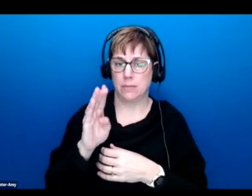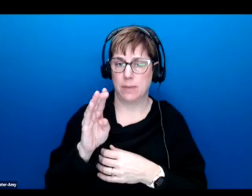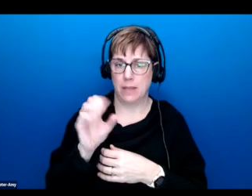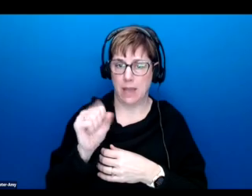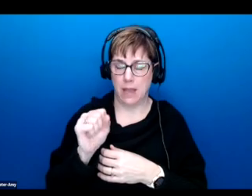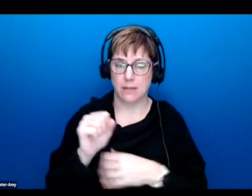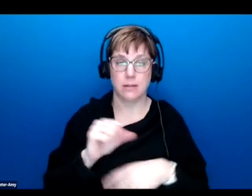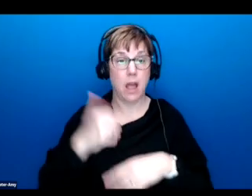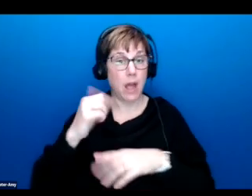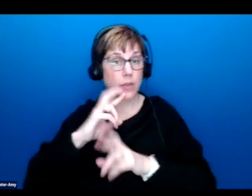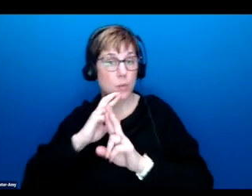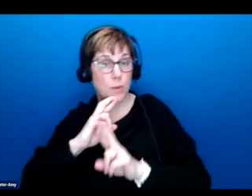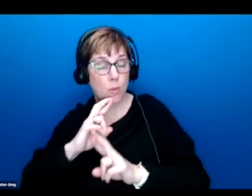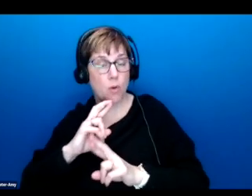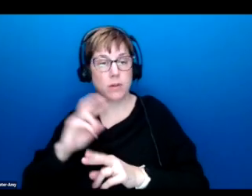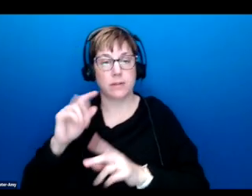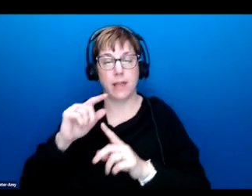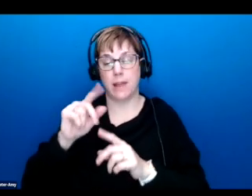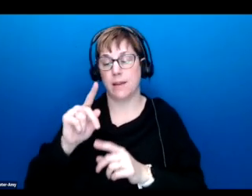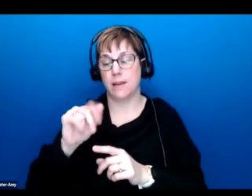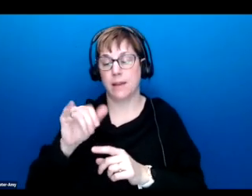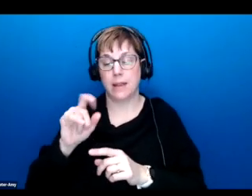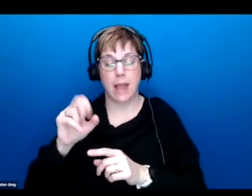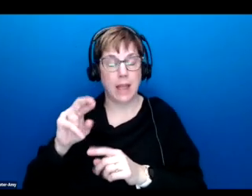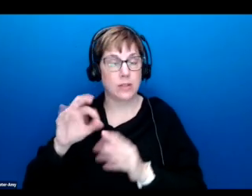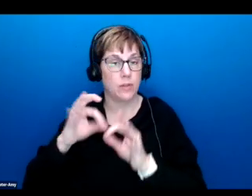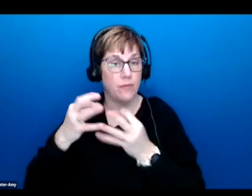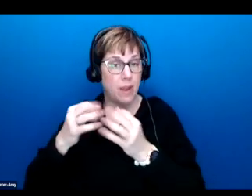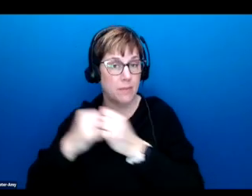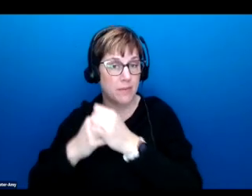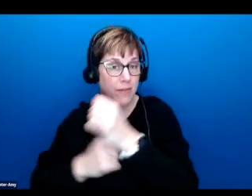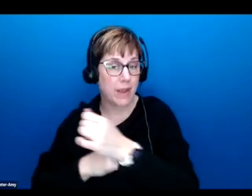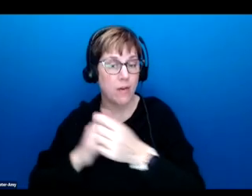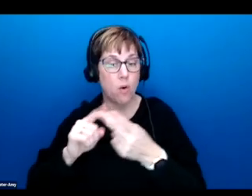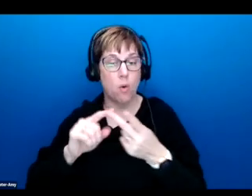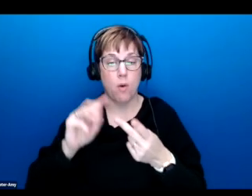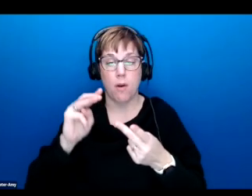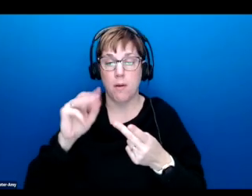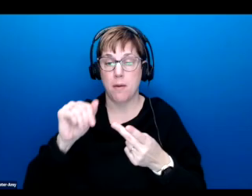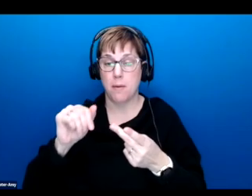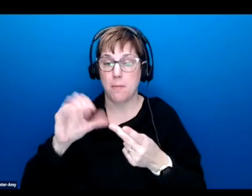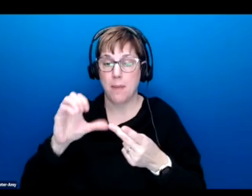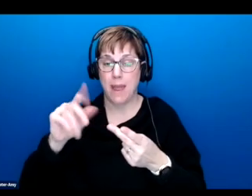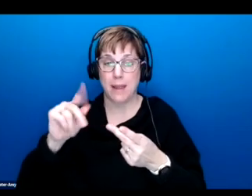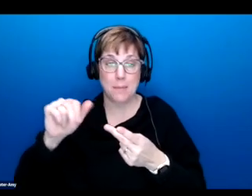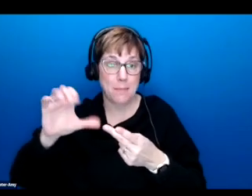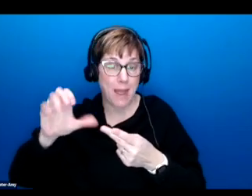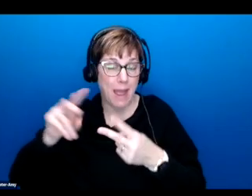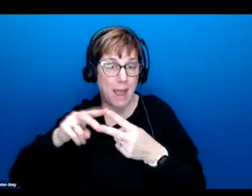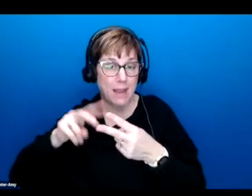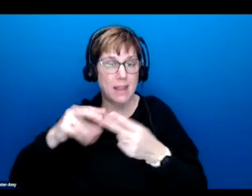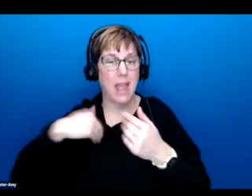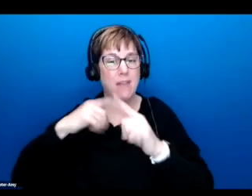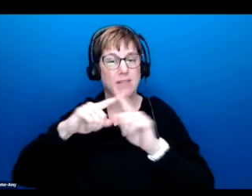other reports such as from Kaiser Family Foundation or MACPAC for example, that might have different HCBS numbers